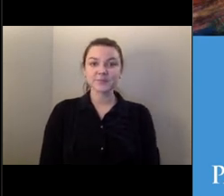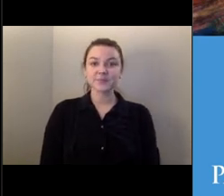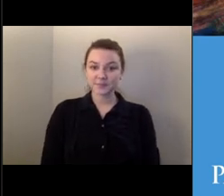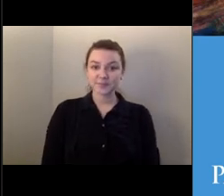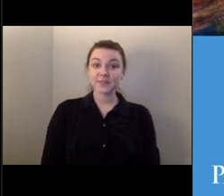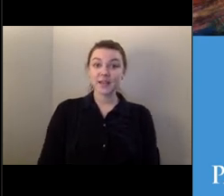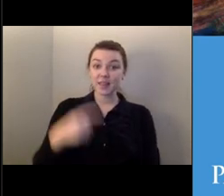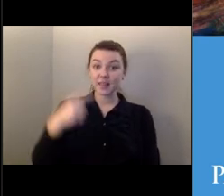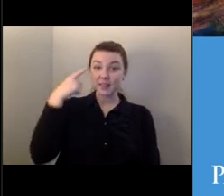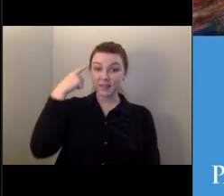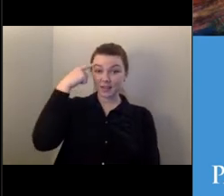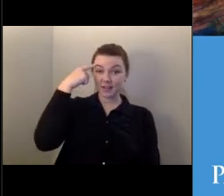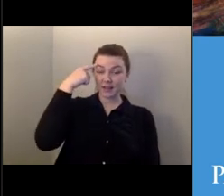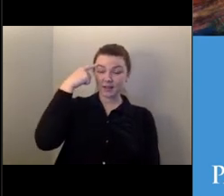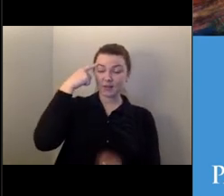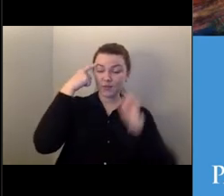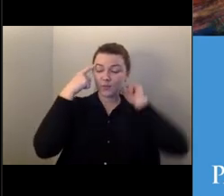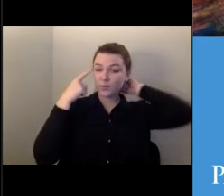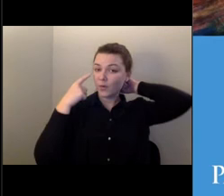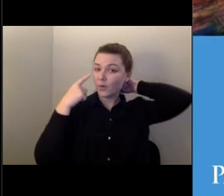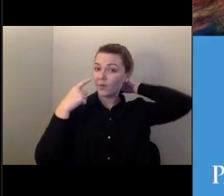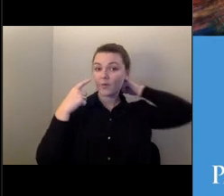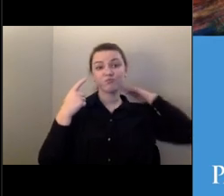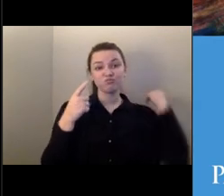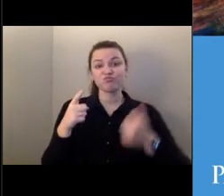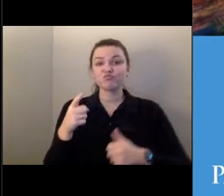Let's see. Well, let me ask a couple of questions. We've got time.